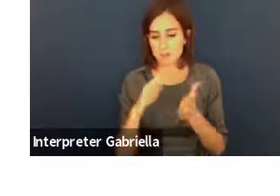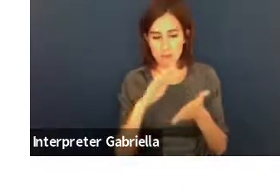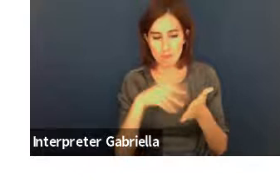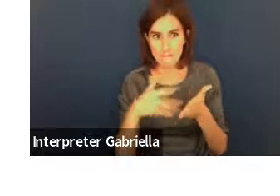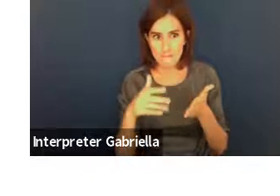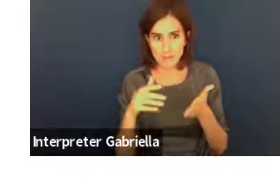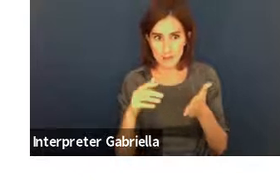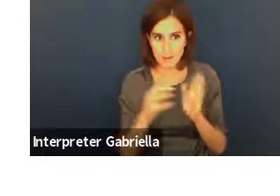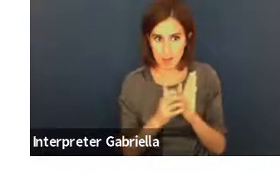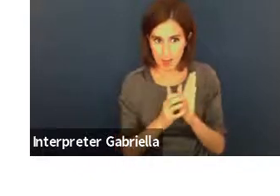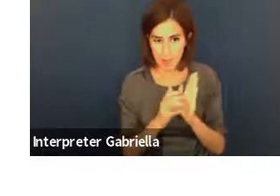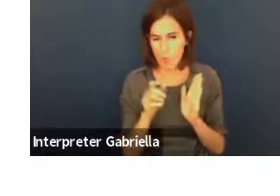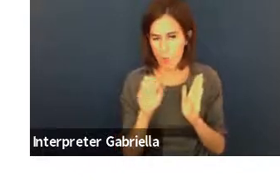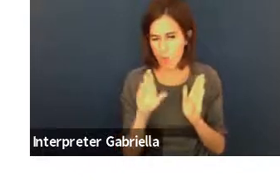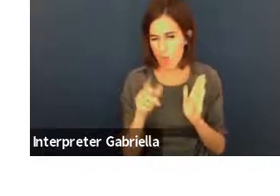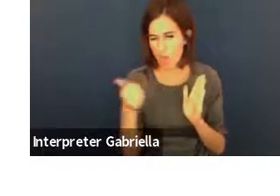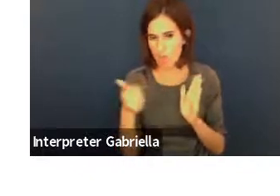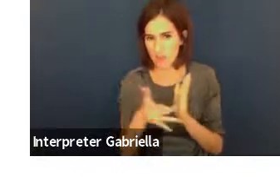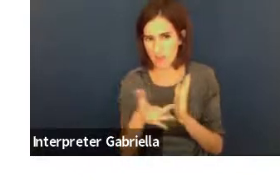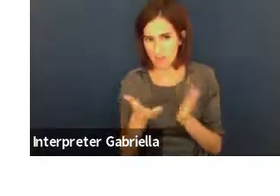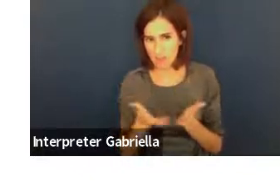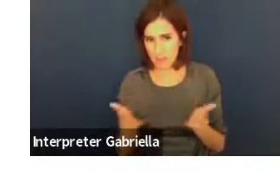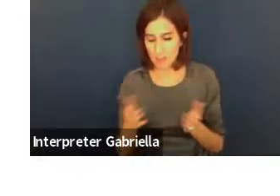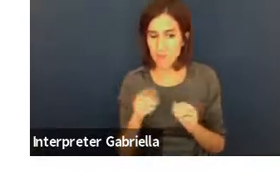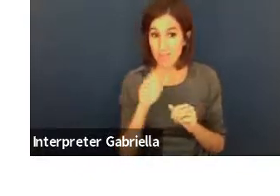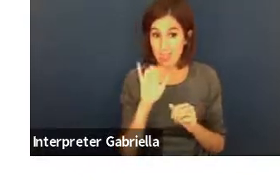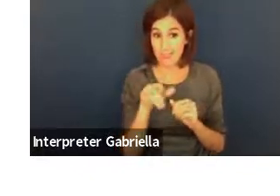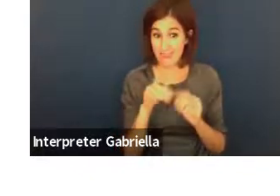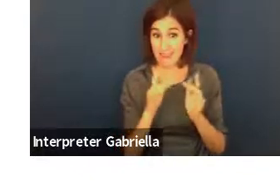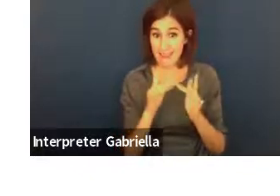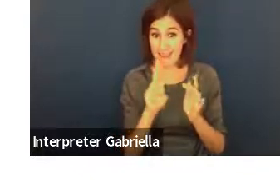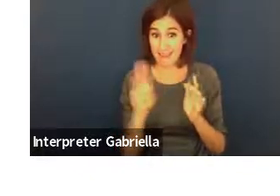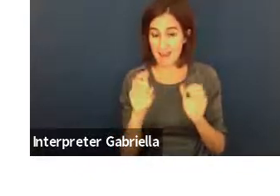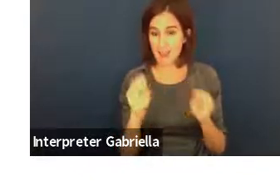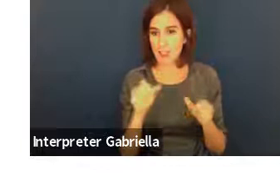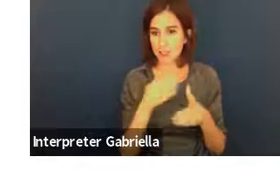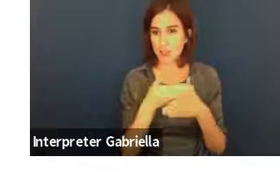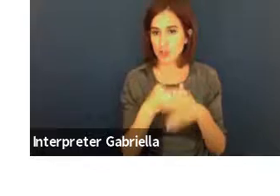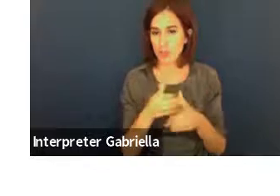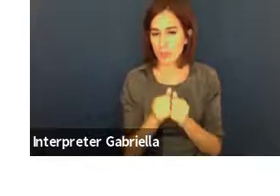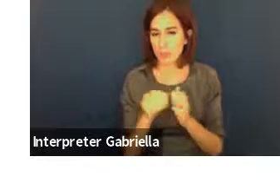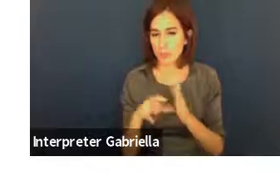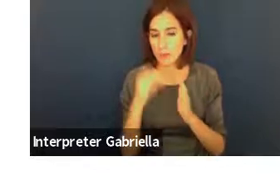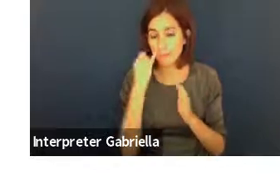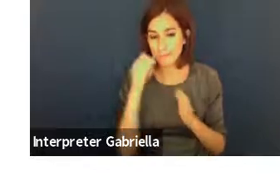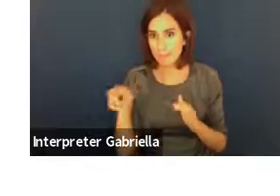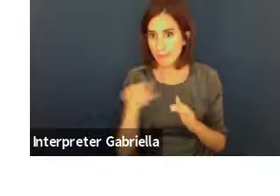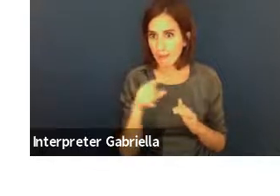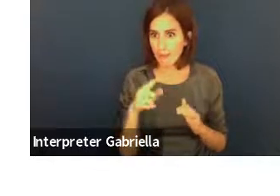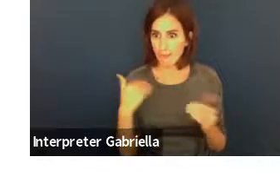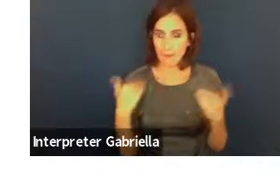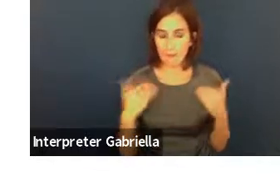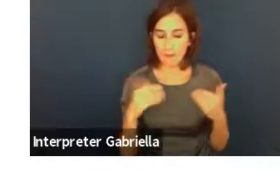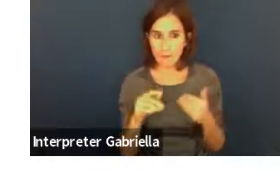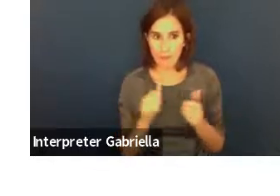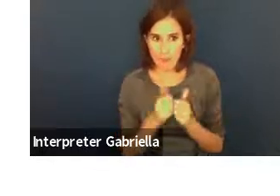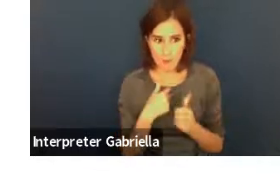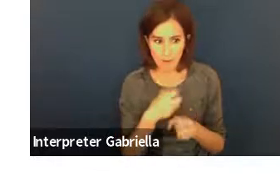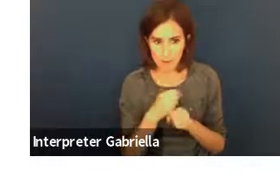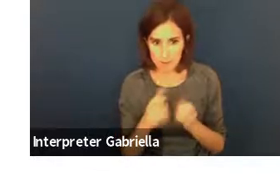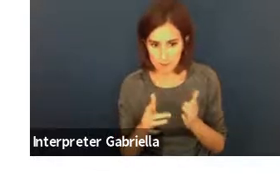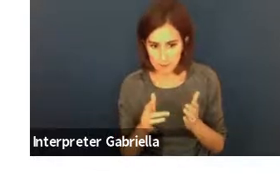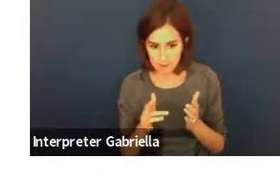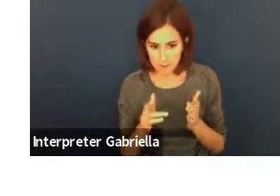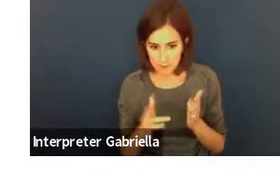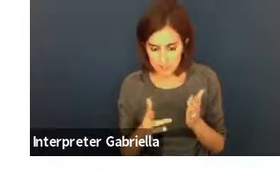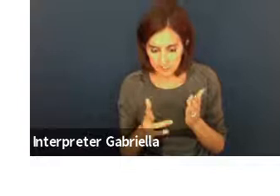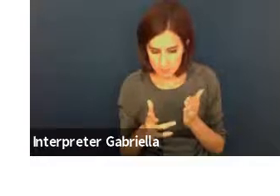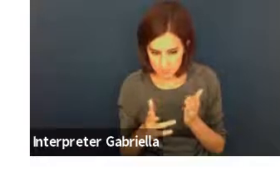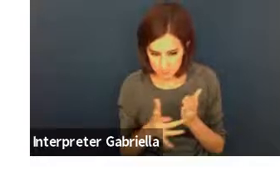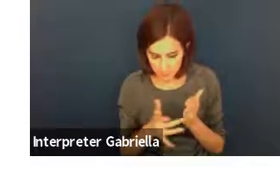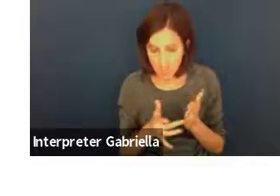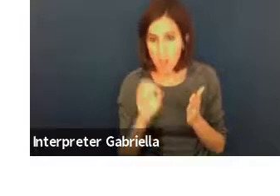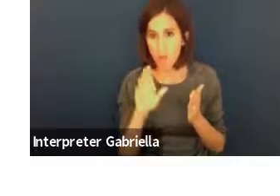Linda Kobashigawa: Again, they can they can do that now you can share this link with your students if they're asking about how do I get technology or I don't have a reliable Wi Fi, so that's that's a good resource for you to share with them.